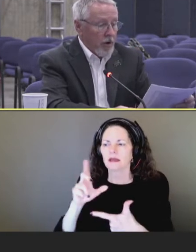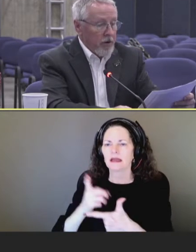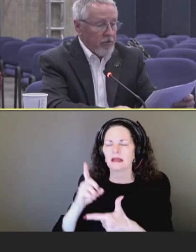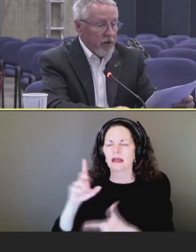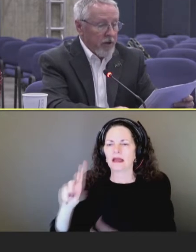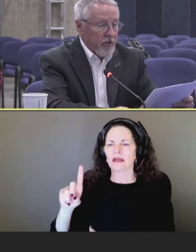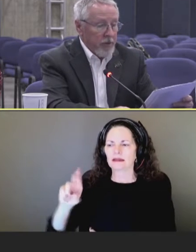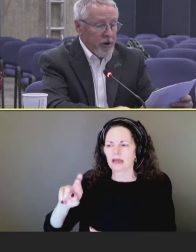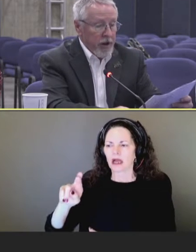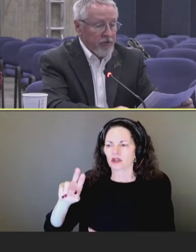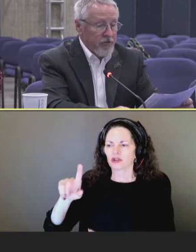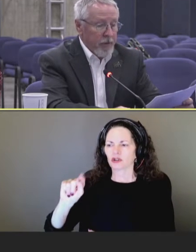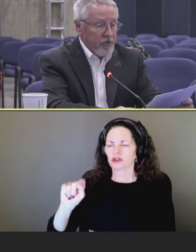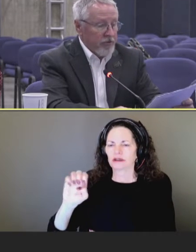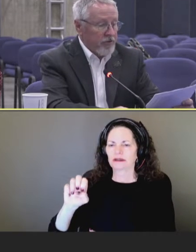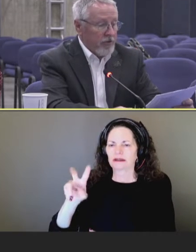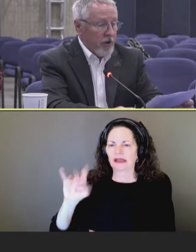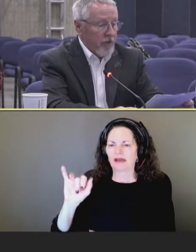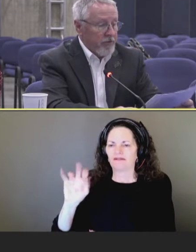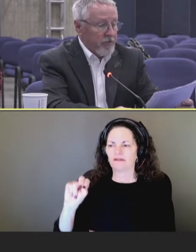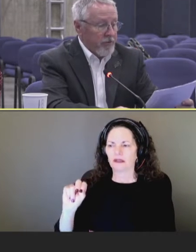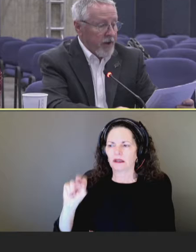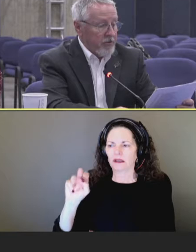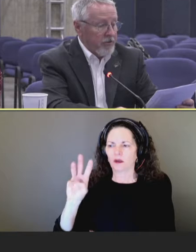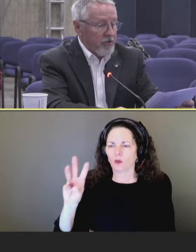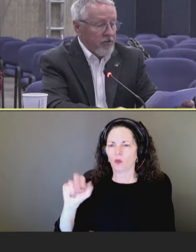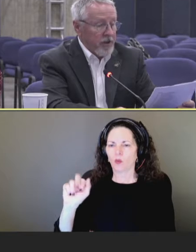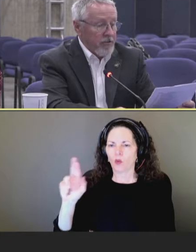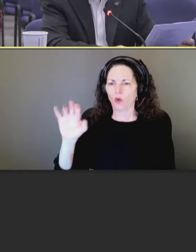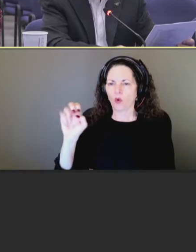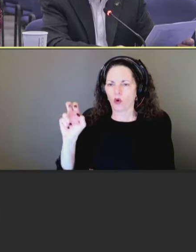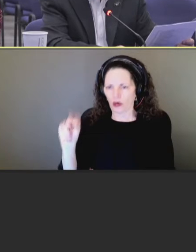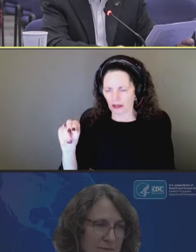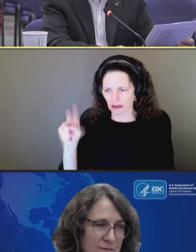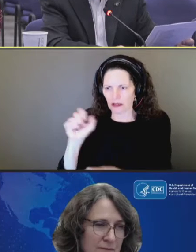who's a Health Communications specialist in the Office of Infectious Disease and HIV/AIDS